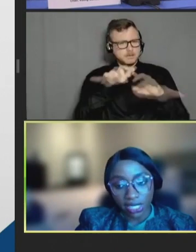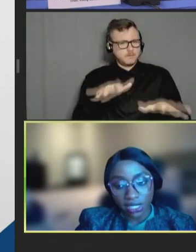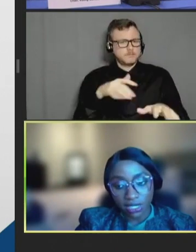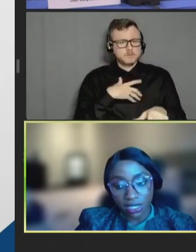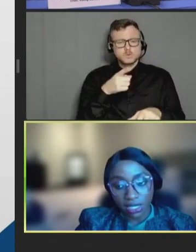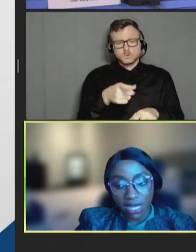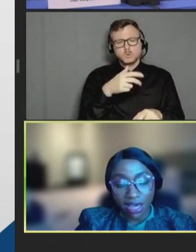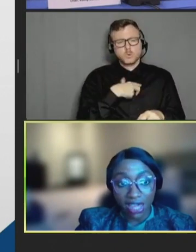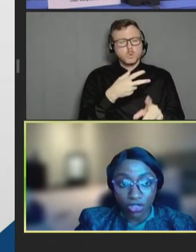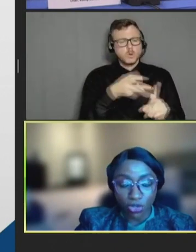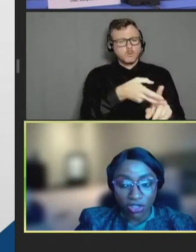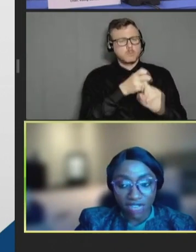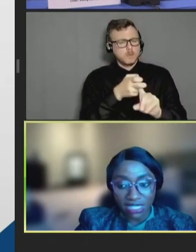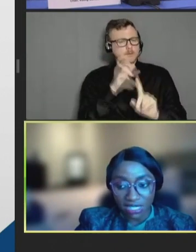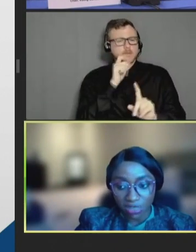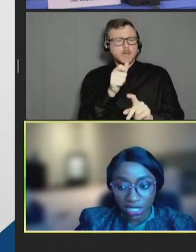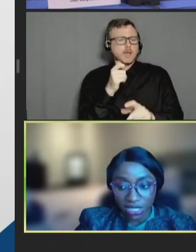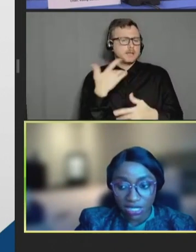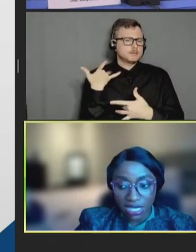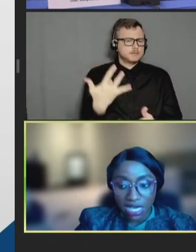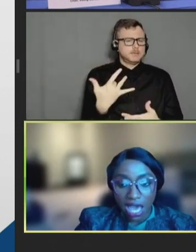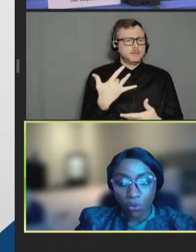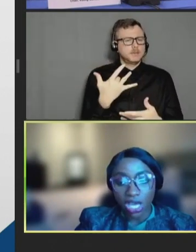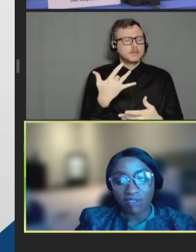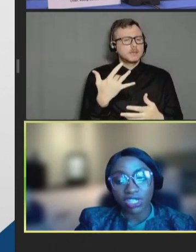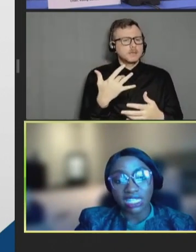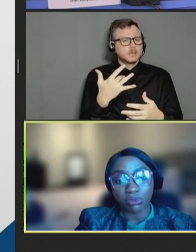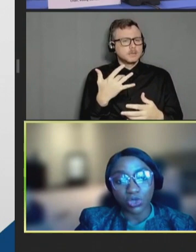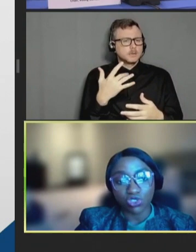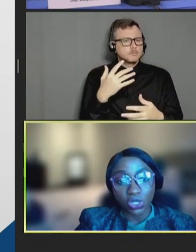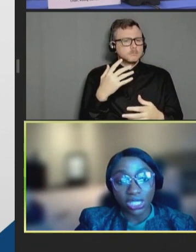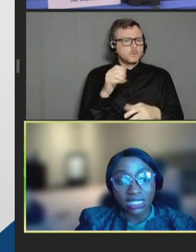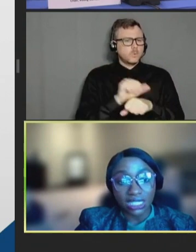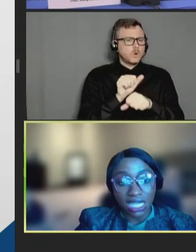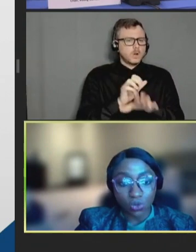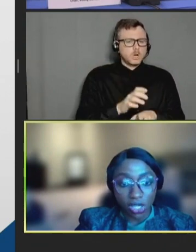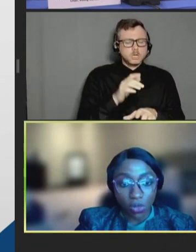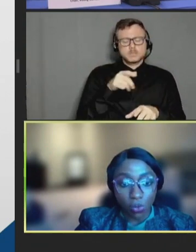players in the health of the vaccine space. And we have examples from Uganda as well,